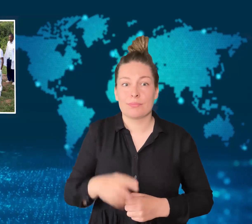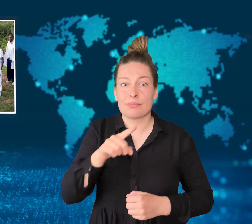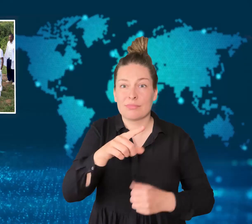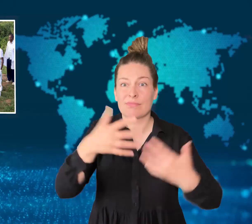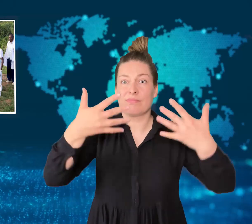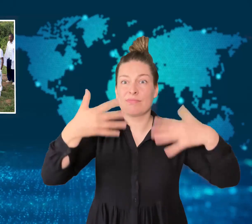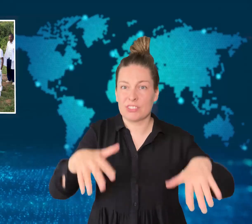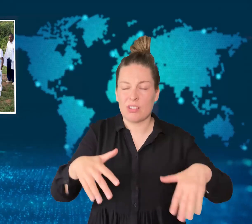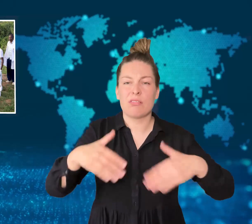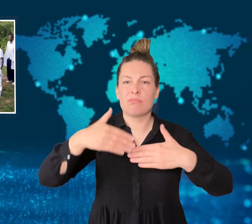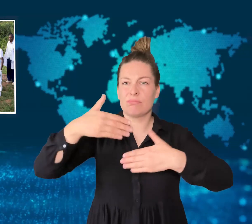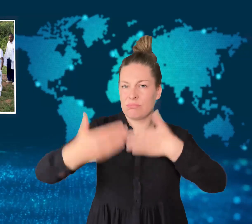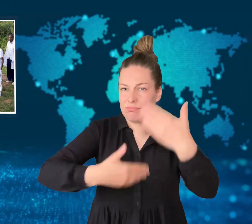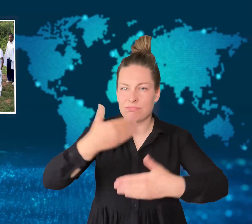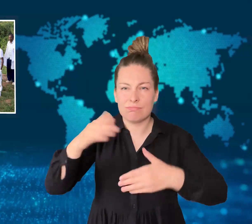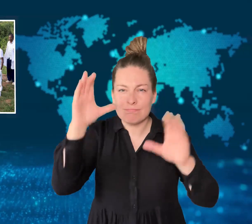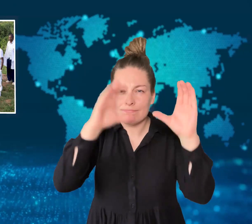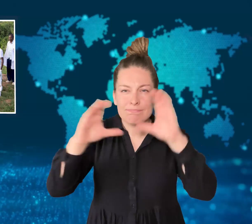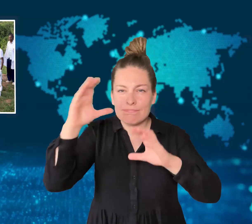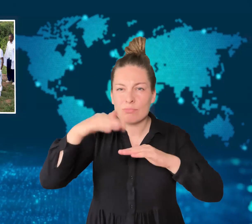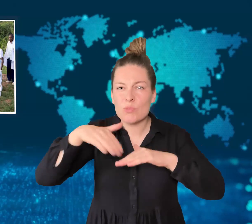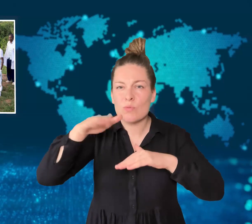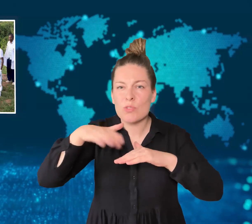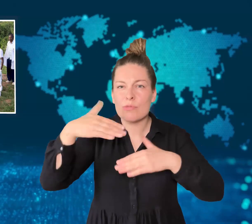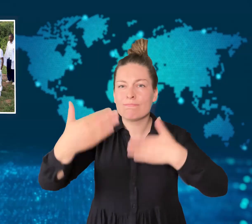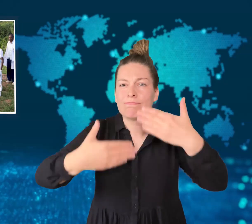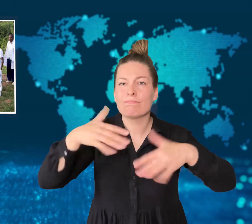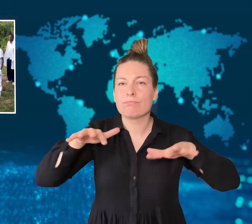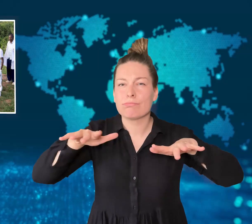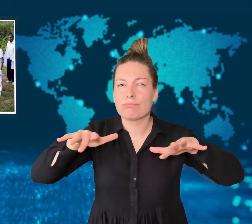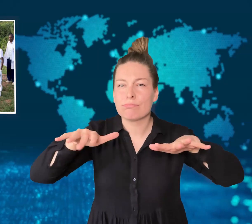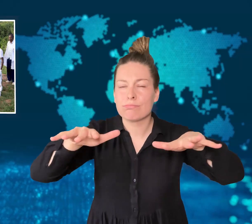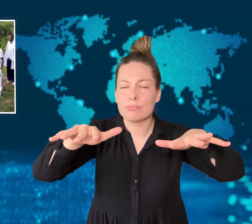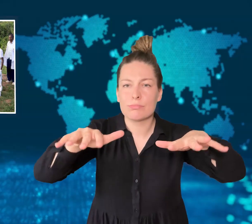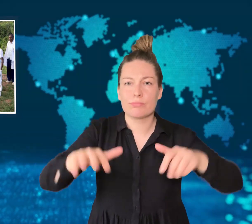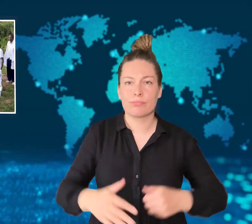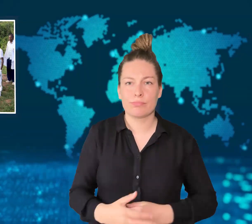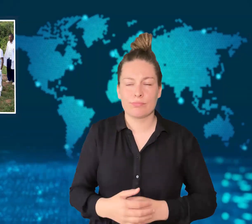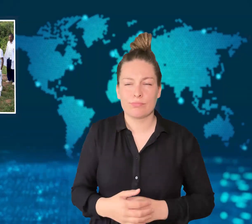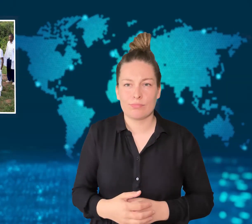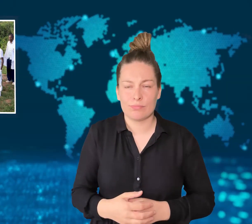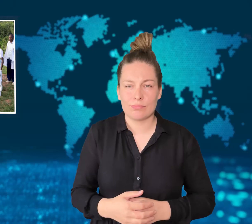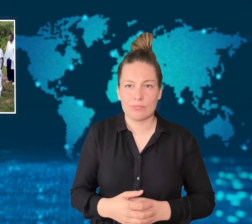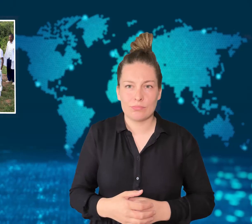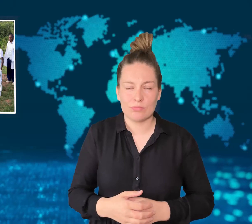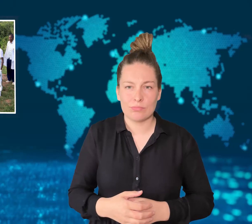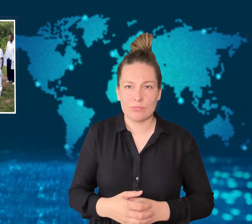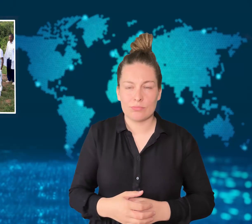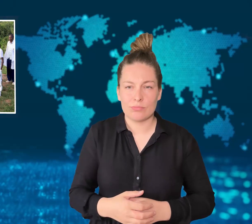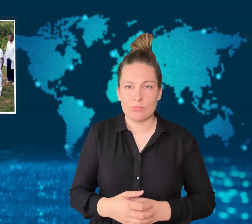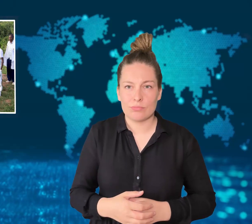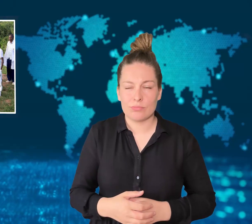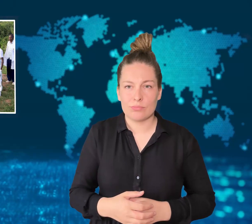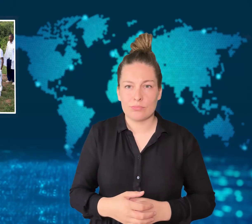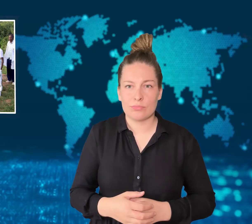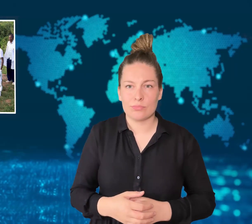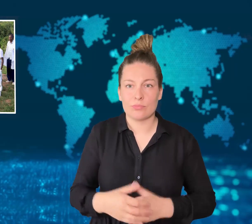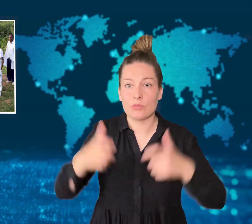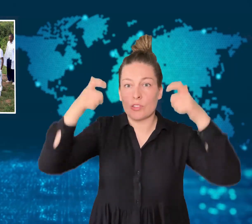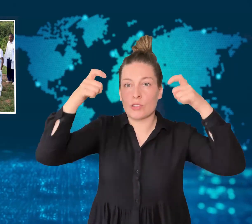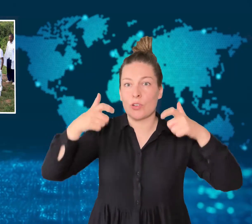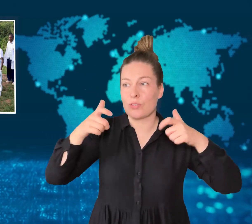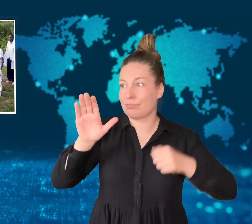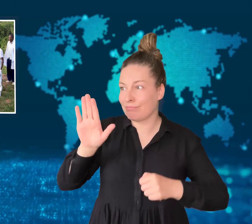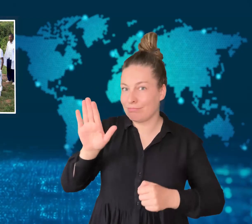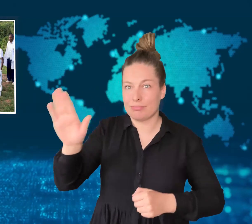Forensic teams have found graves containing as many as 12 bodies.